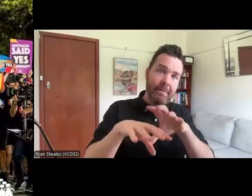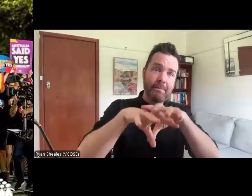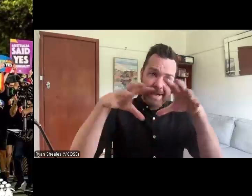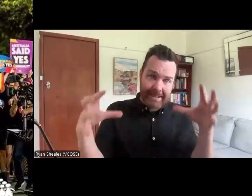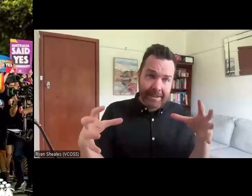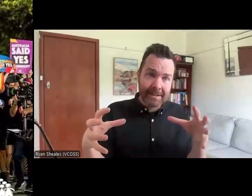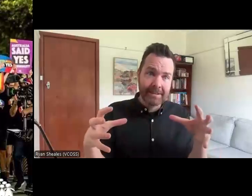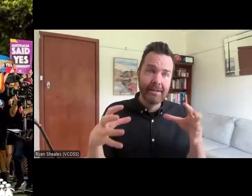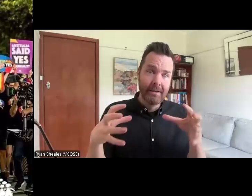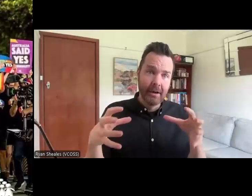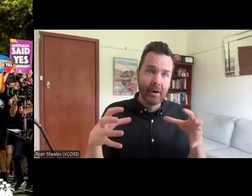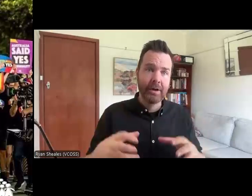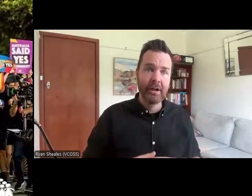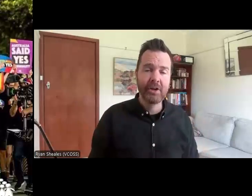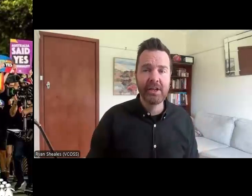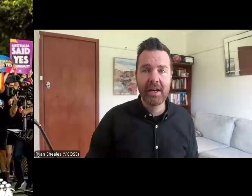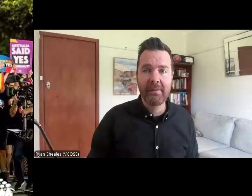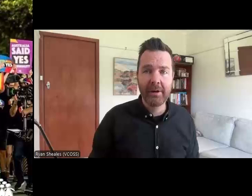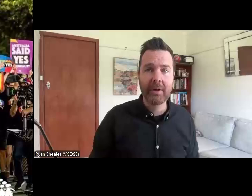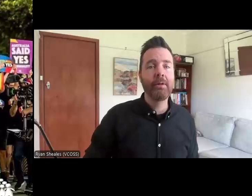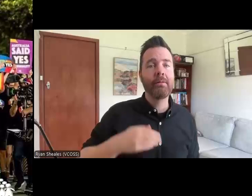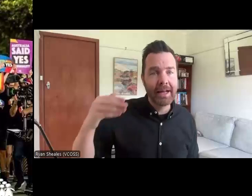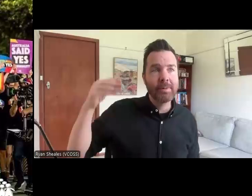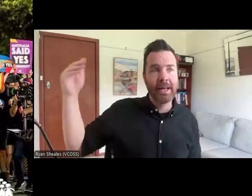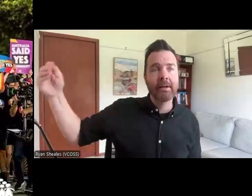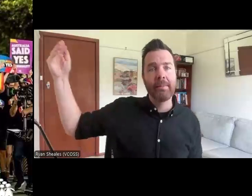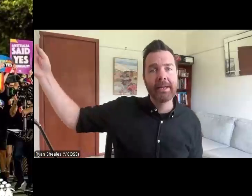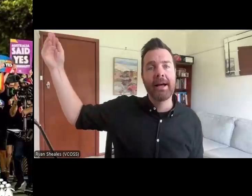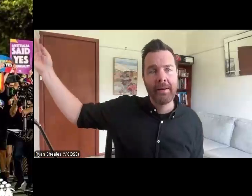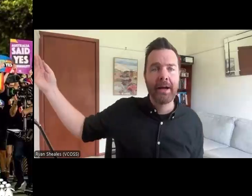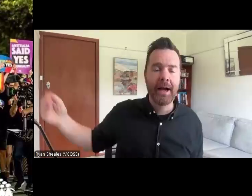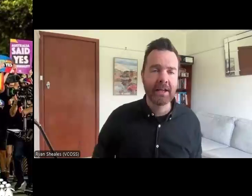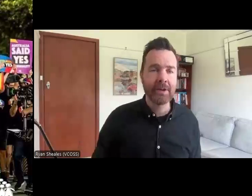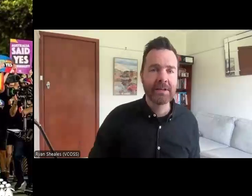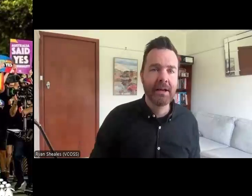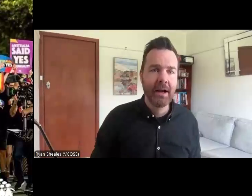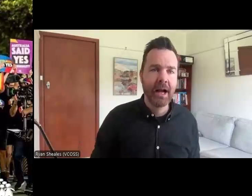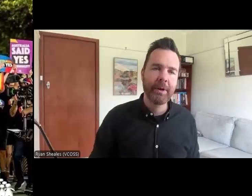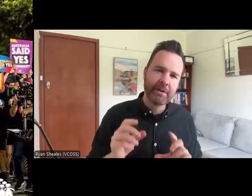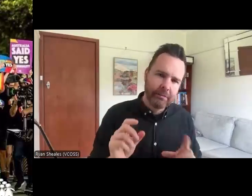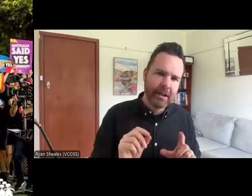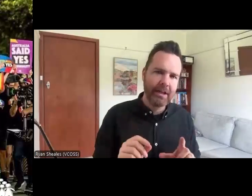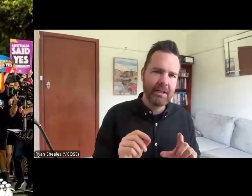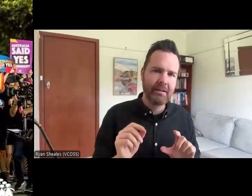that basis of a of a shared value, that's when they can make their other arguments. It was a really